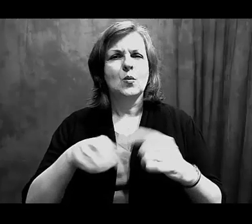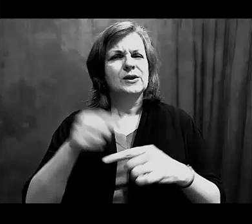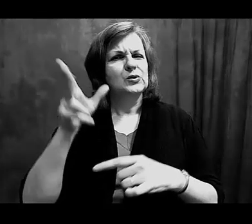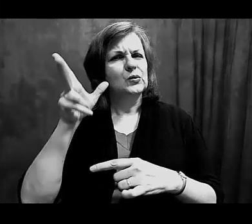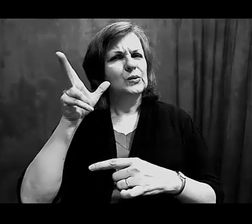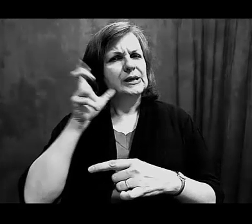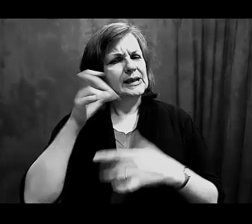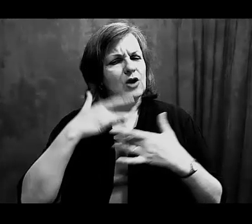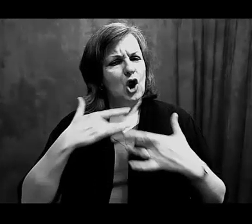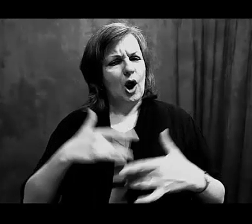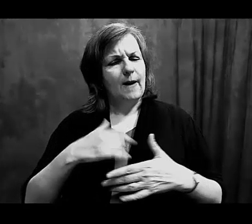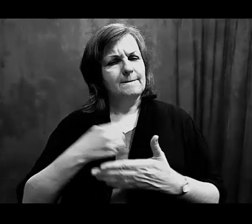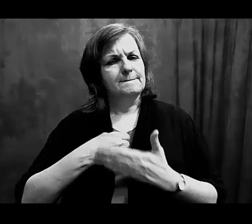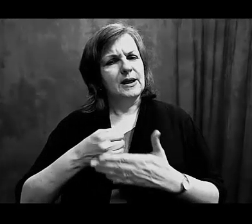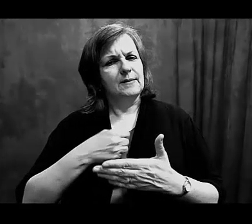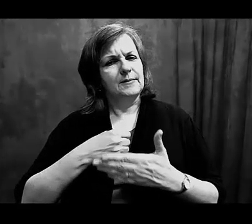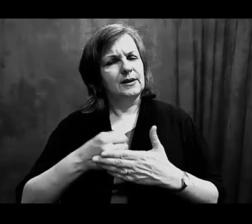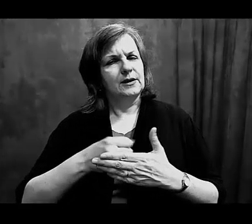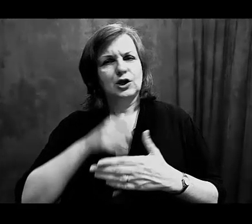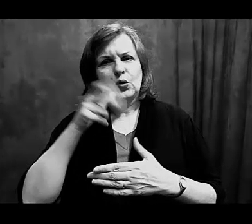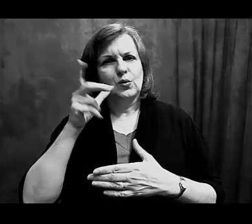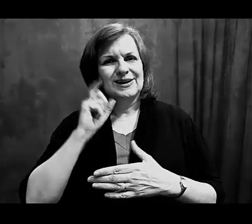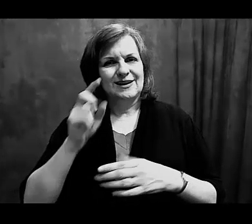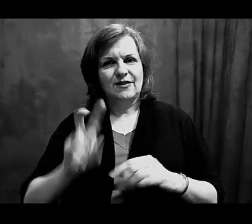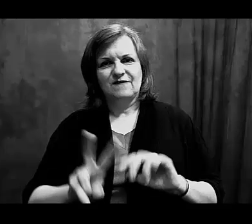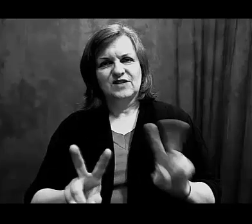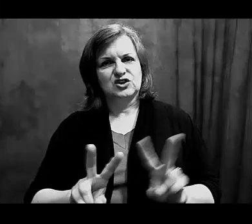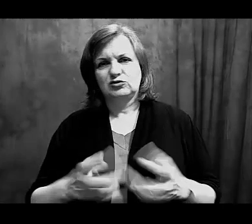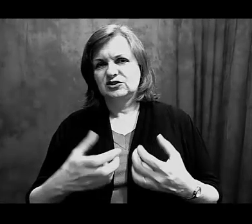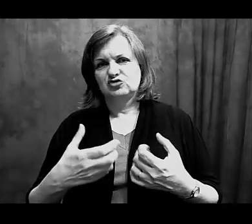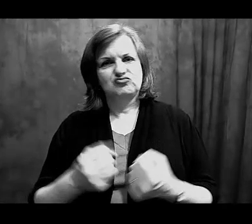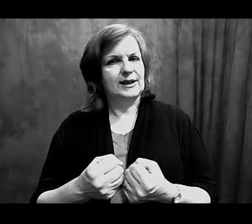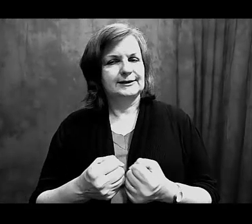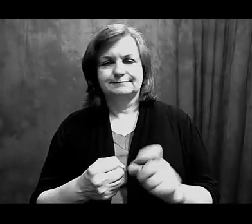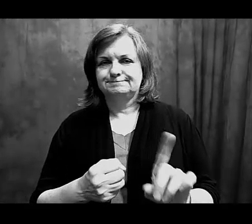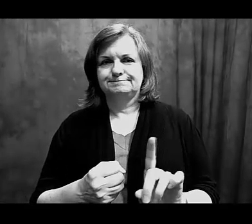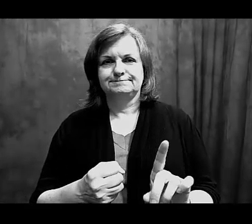are there and they help us regulate blood flow and make sure it goes in the same direction